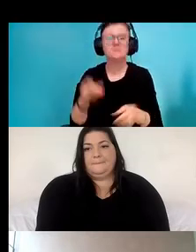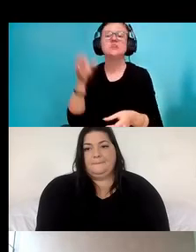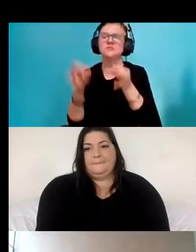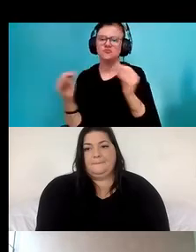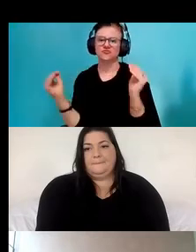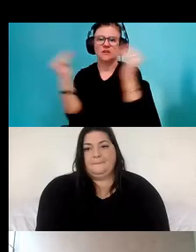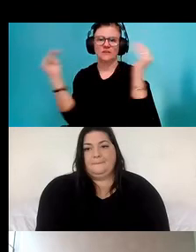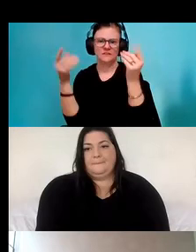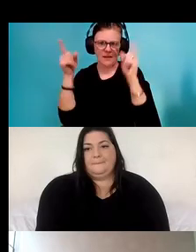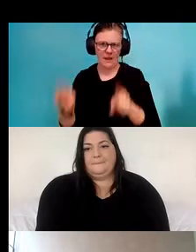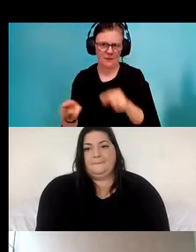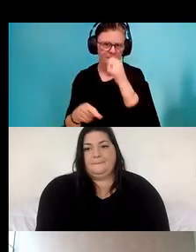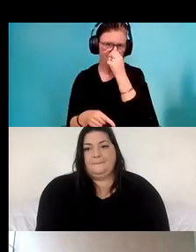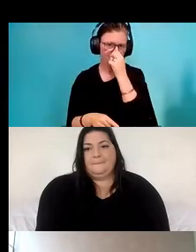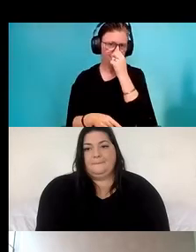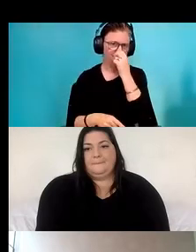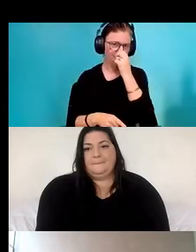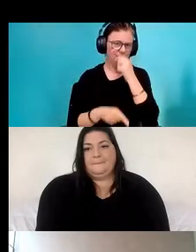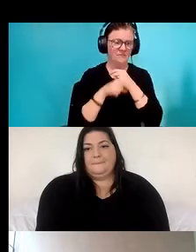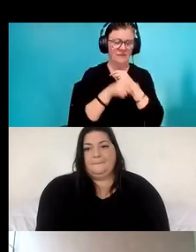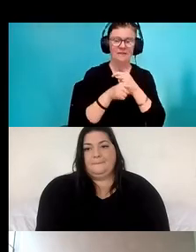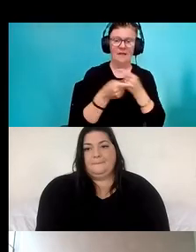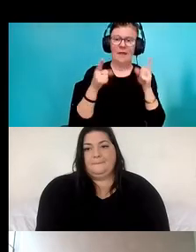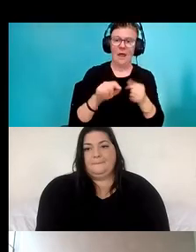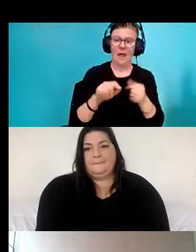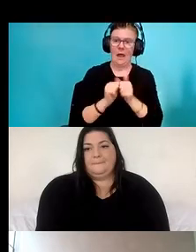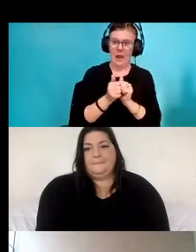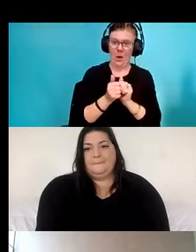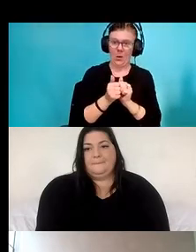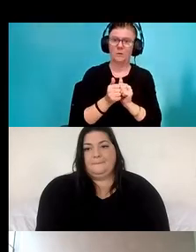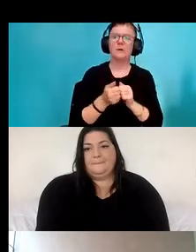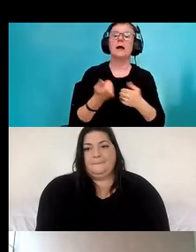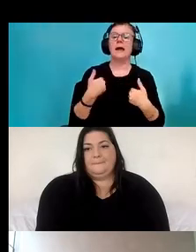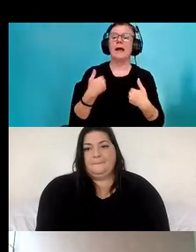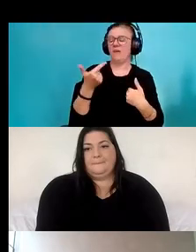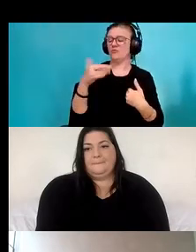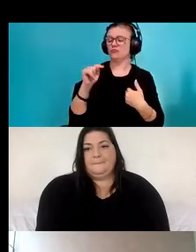So OVW does this by administering 19 grant programs.